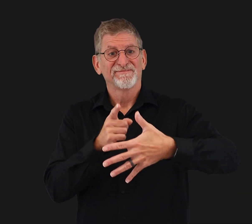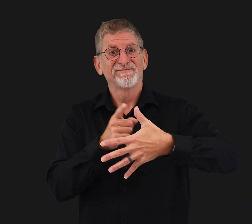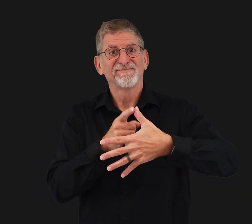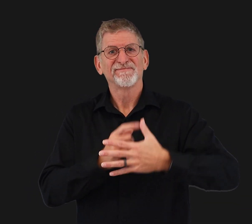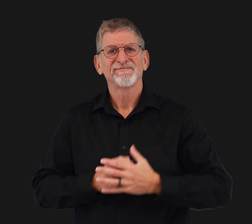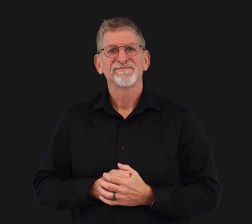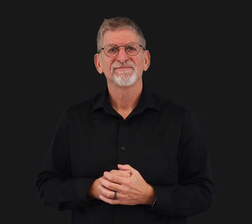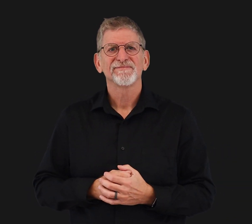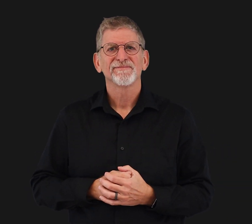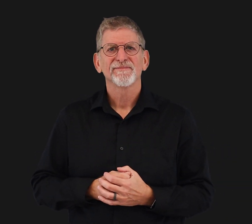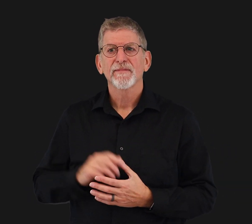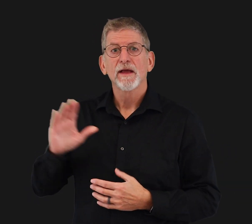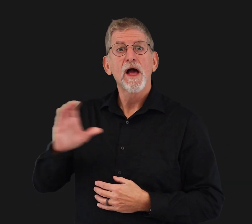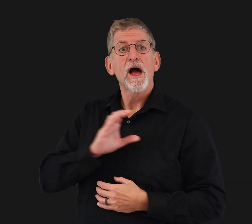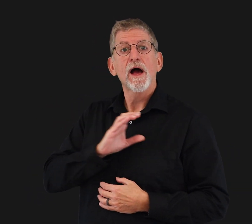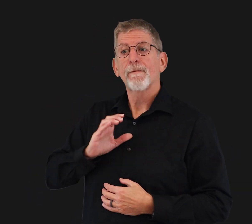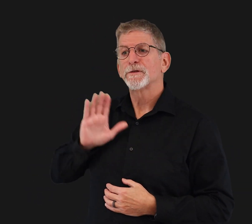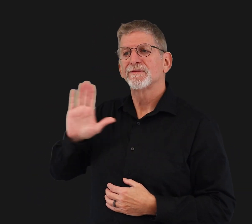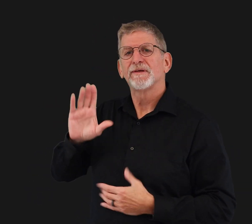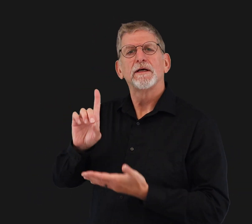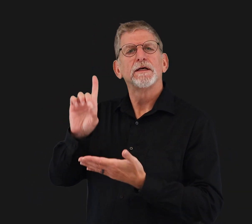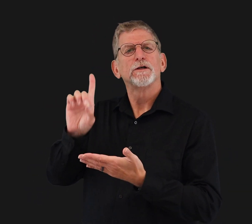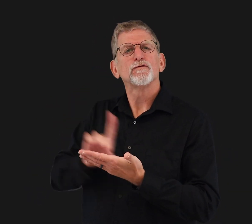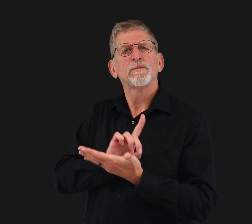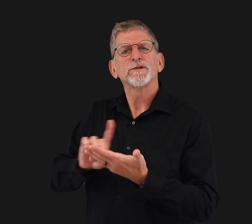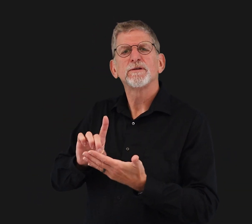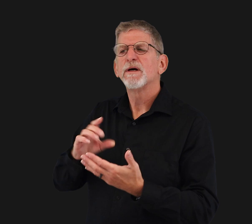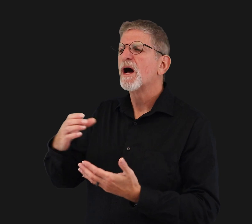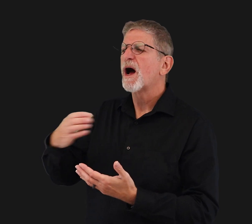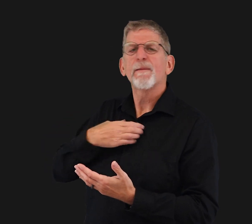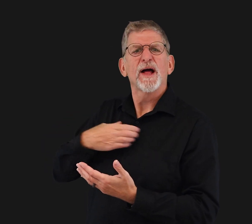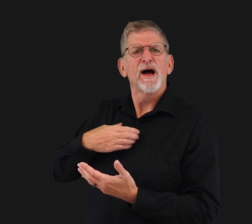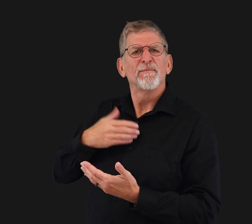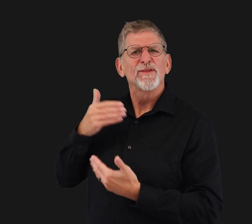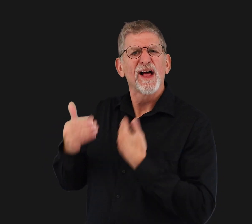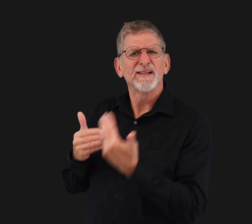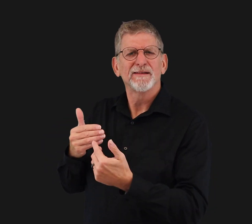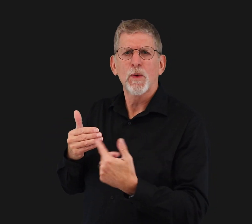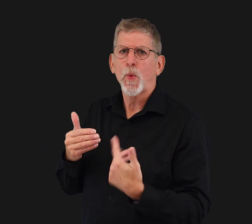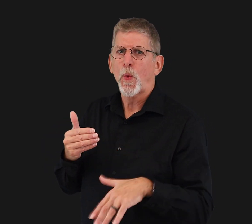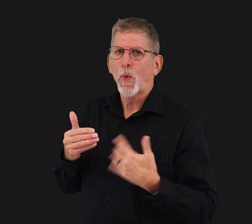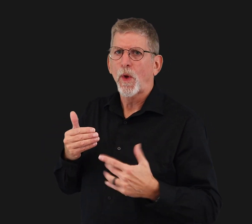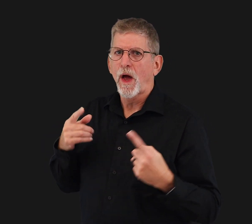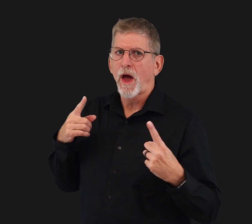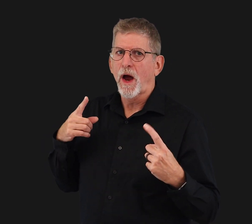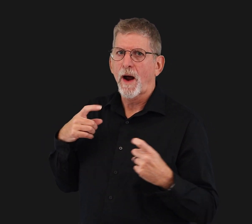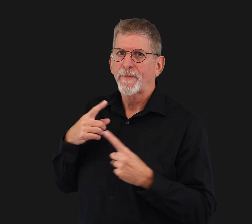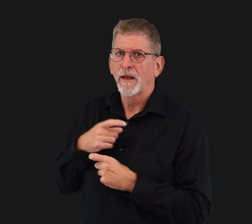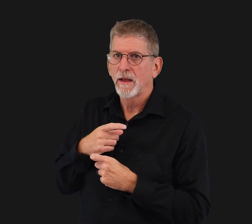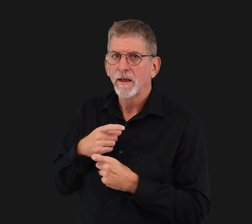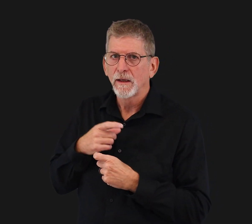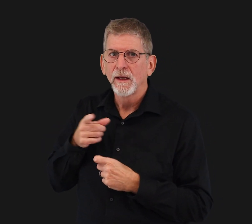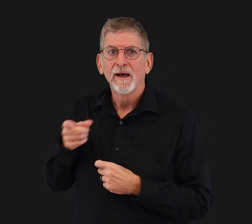• The Commission’s discrimination complaints process is complicated